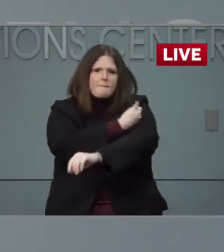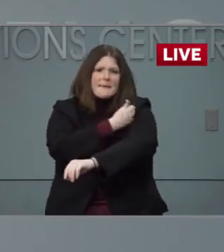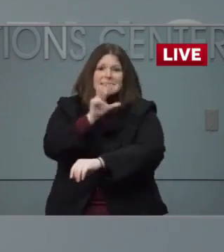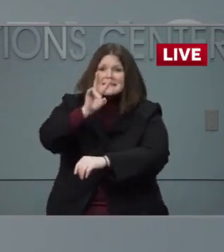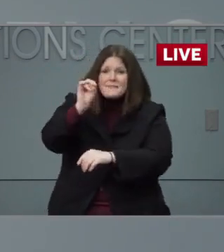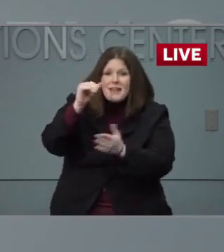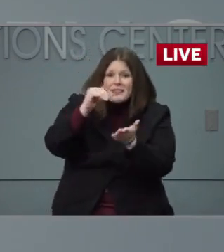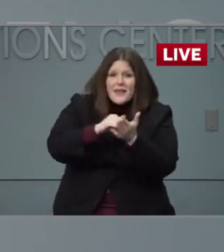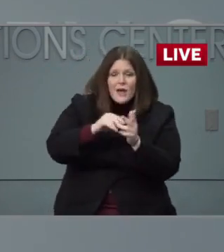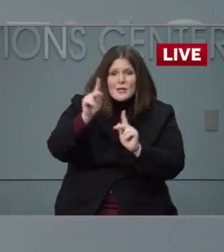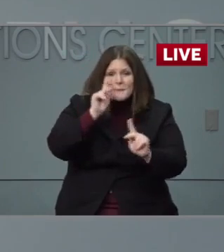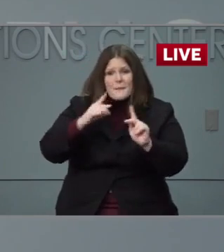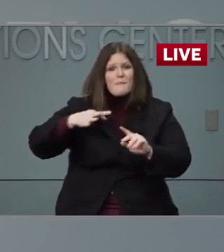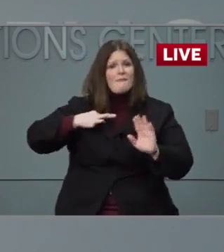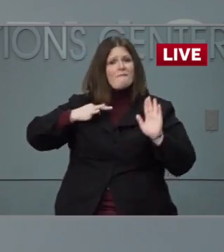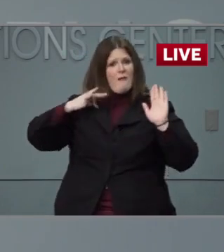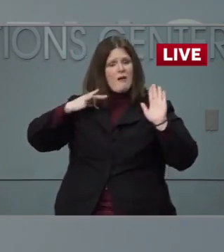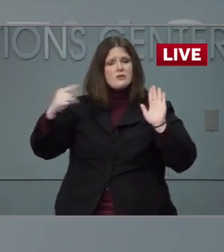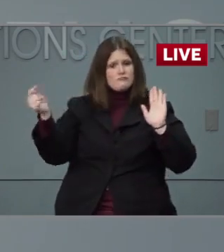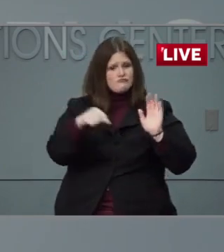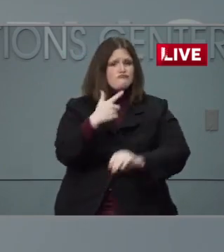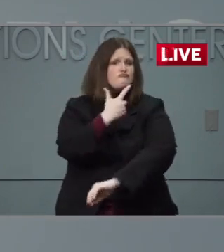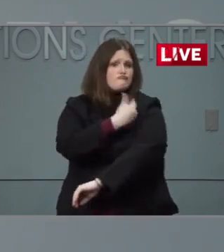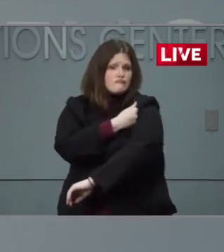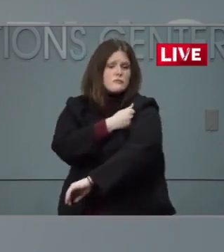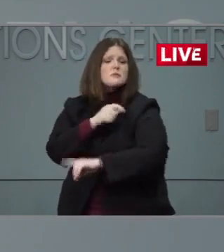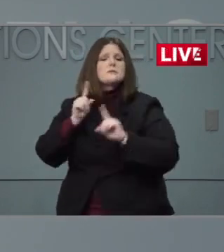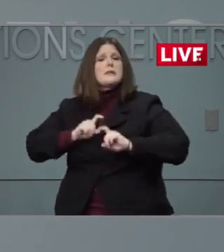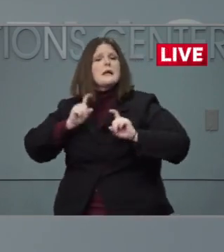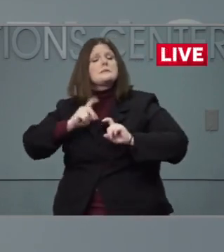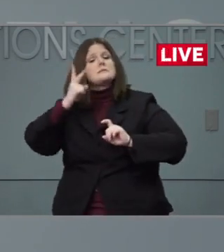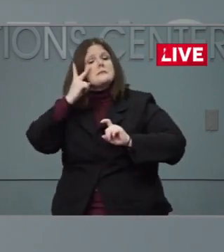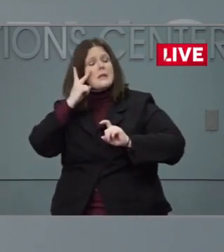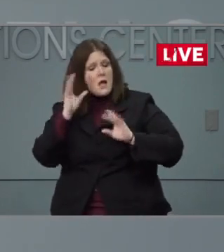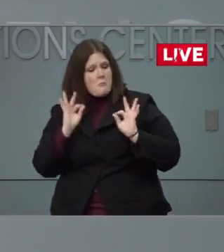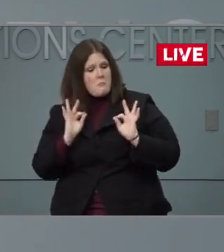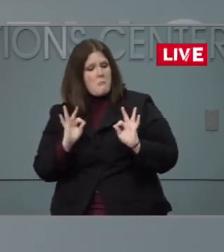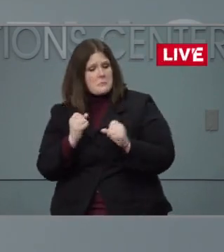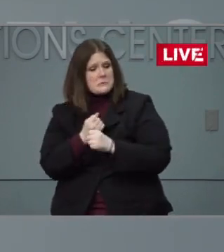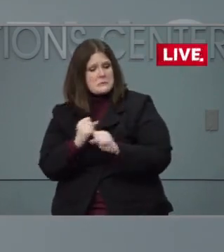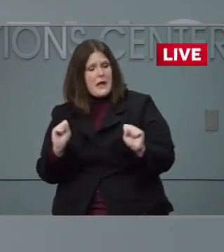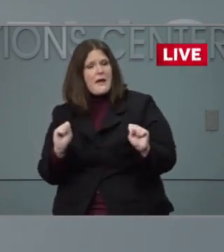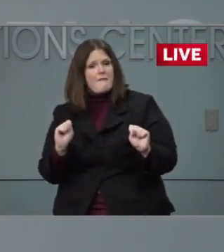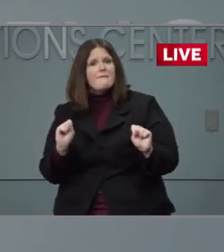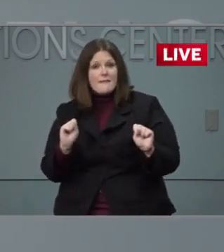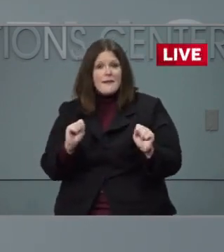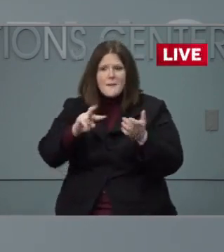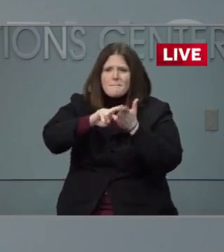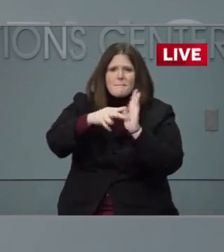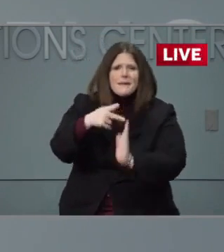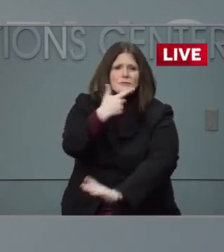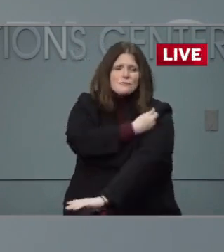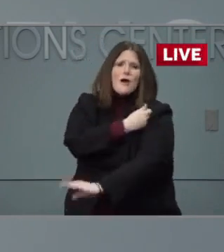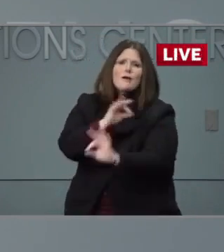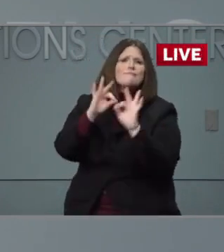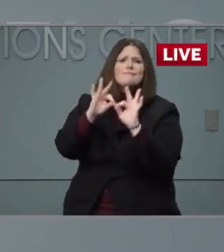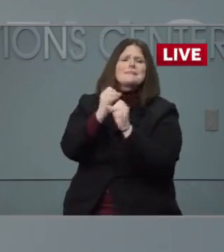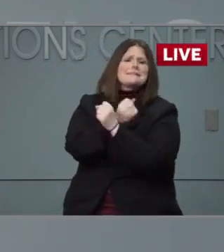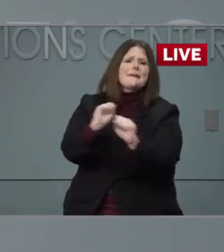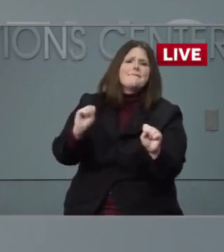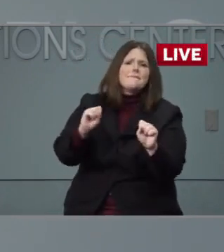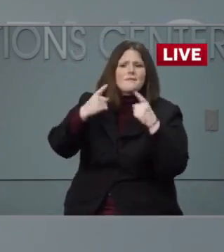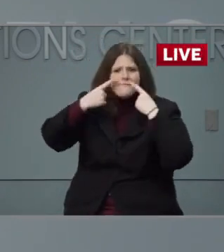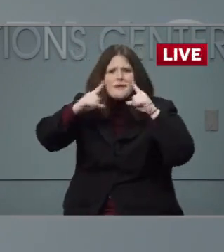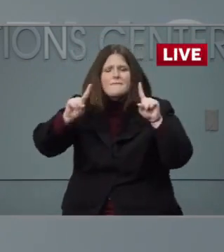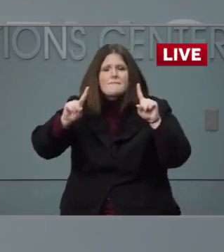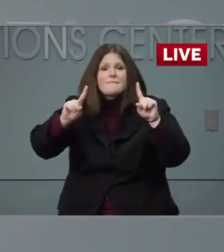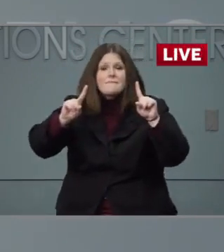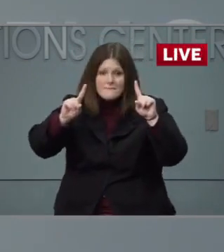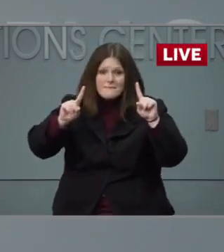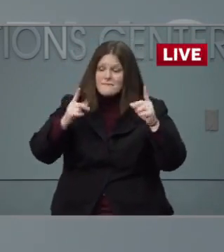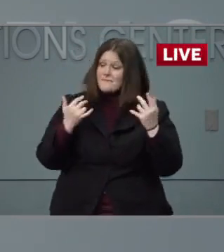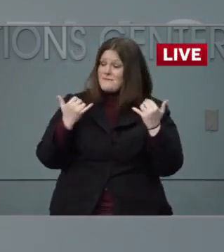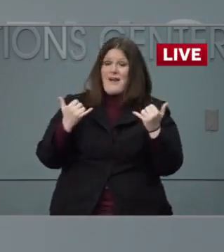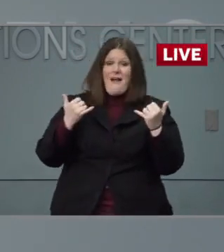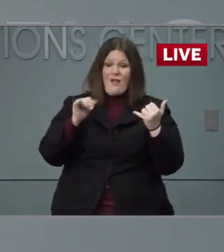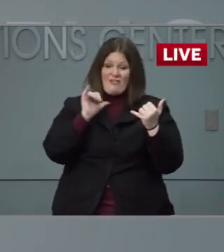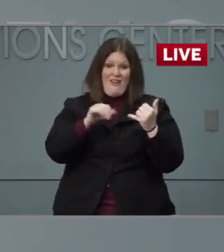LIKE ALL VACCINES, THEY WERE RIGOROUSLY TESTED FOR SAFETY AND EFFECTIVENESS, MORE THAN 70,000 PEOPLE VOLUNTEERED IN CLINICAL TRIALS FOR THE TWO VACCINES TO MAKE SURE THEY WERE SAFE AND